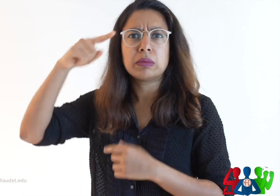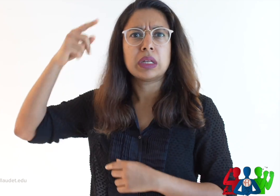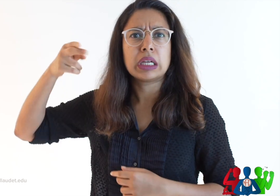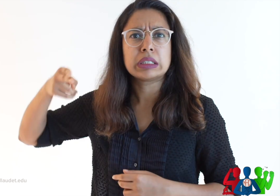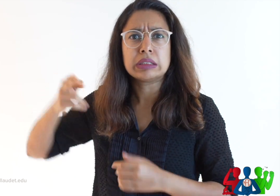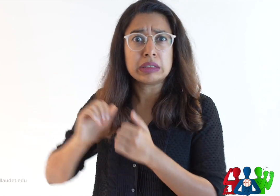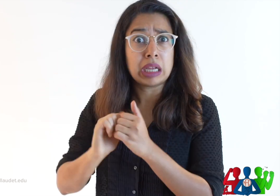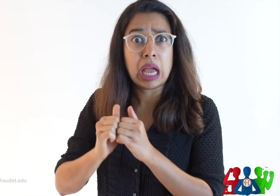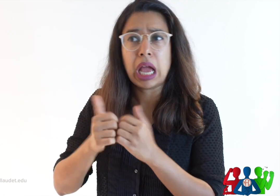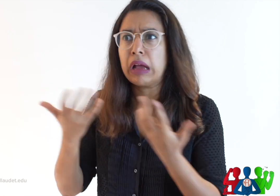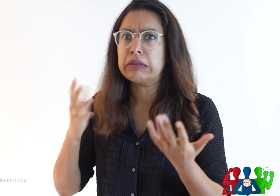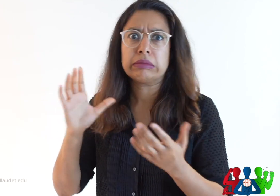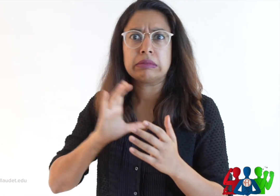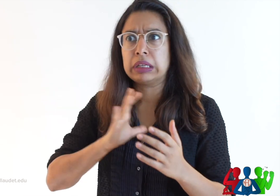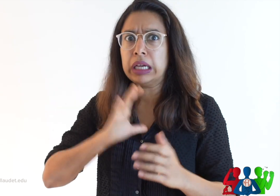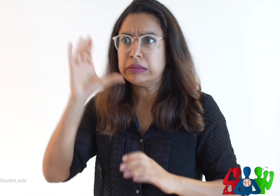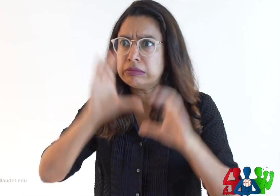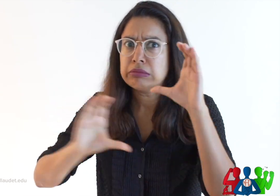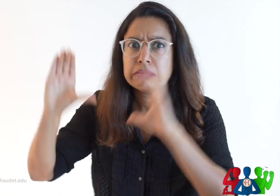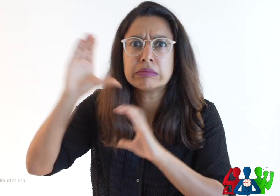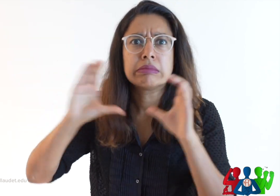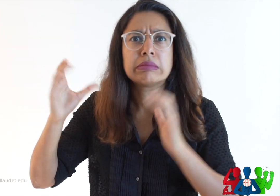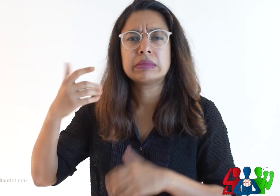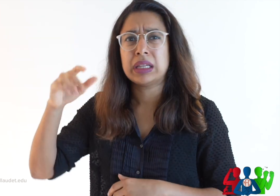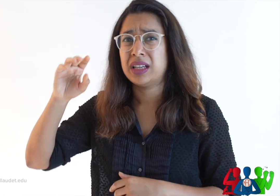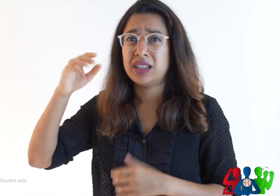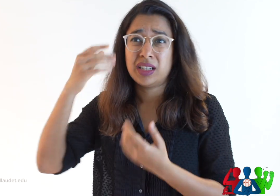Say, for example we’re in Black History Month and we as teachers